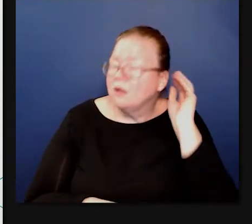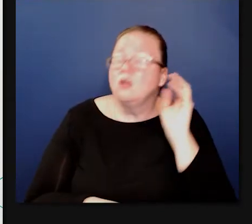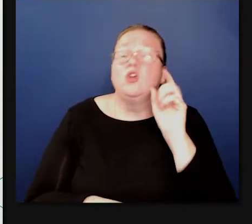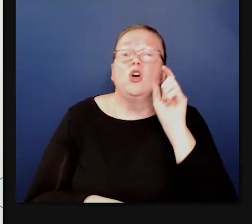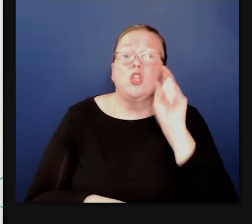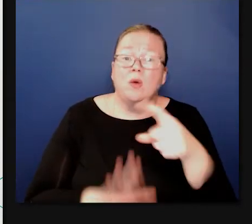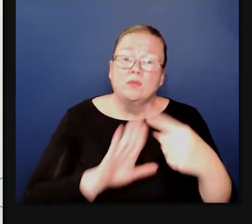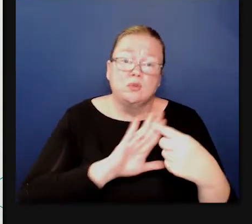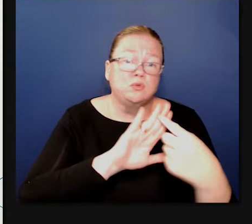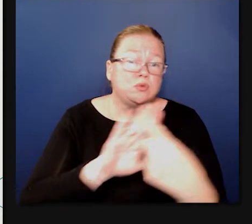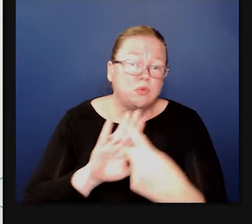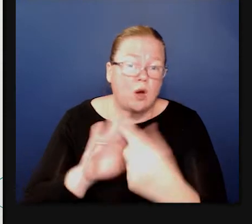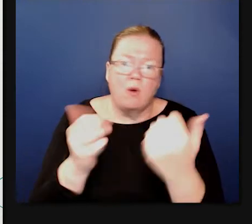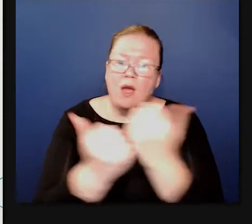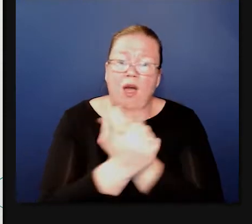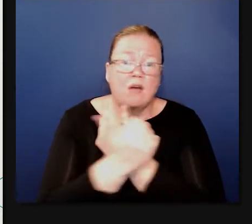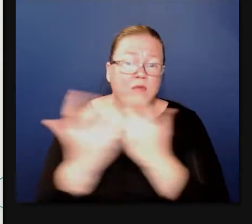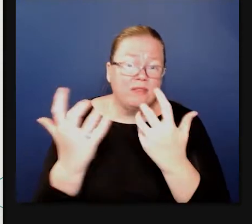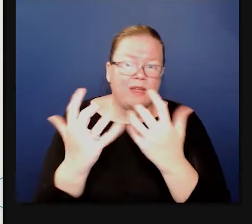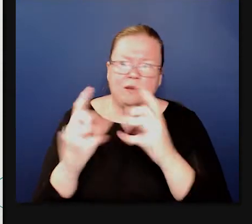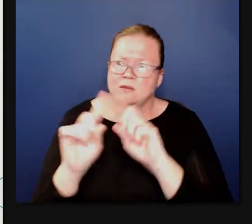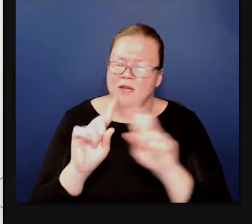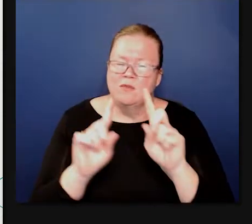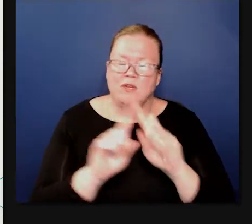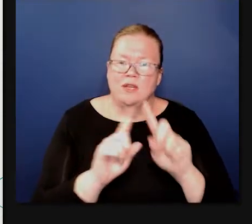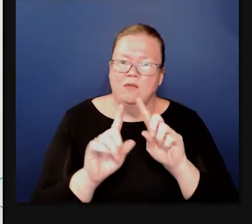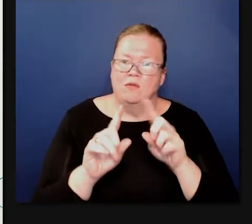You'll need to display all these items in different ways